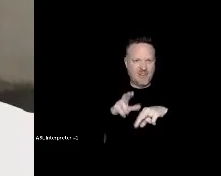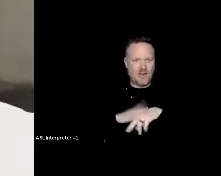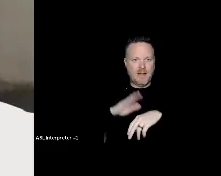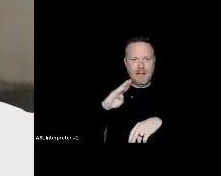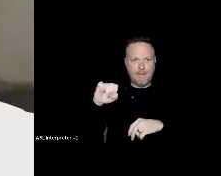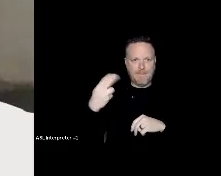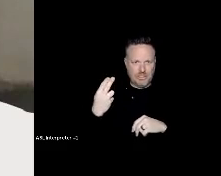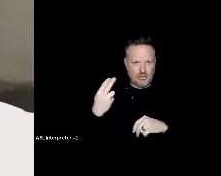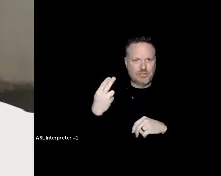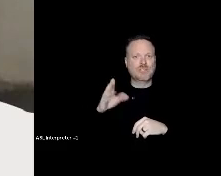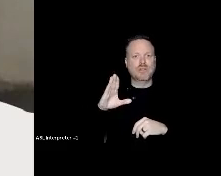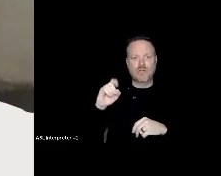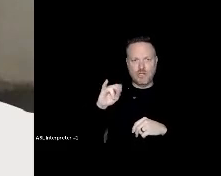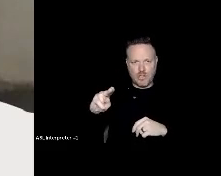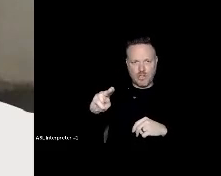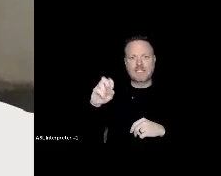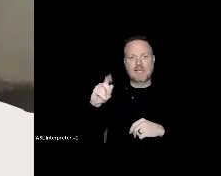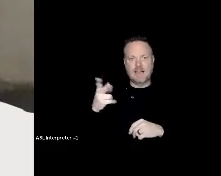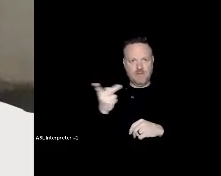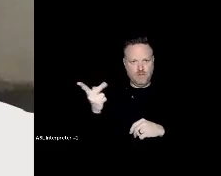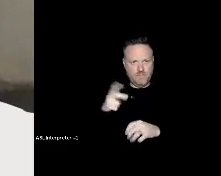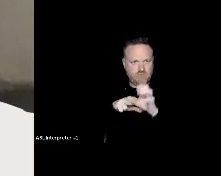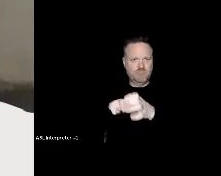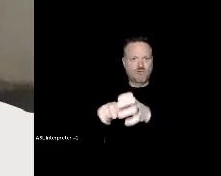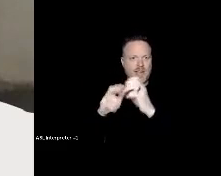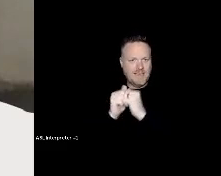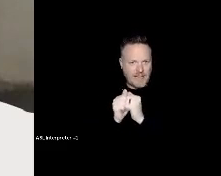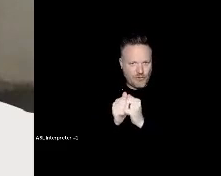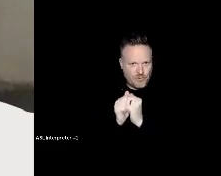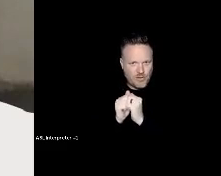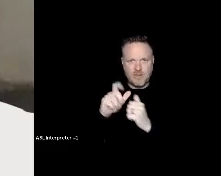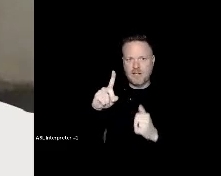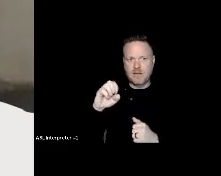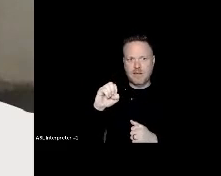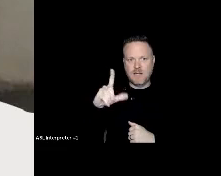Colin and Declan both went on the ride together. Declan didn't make it off the